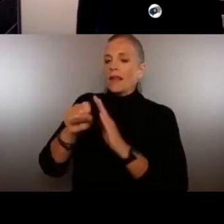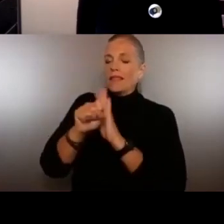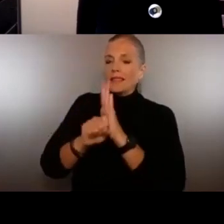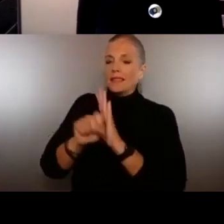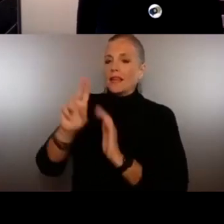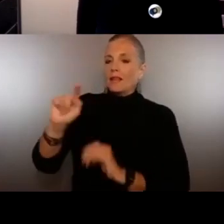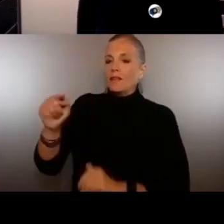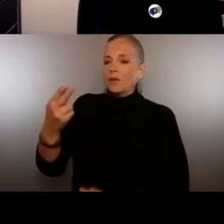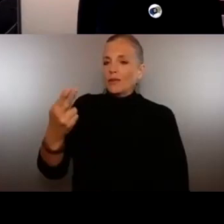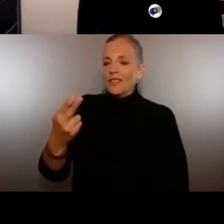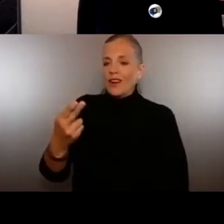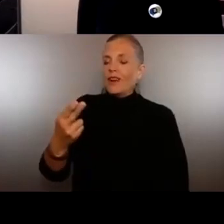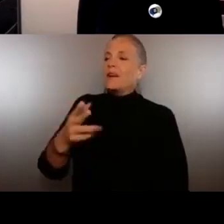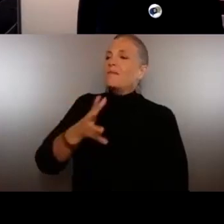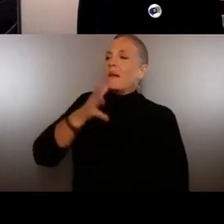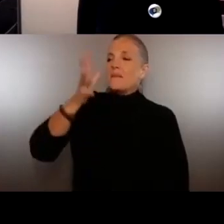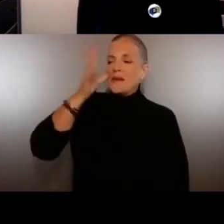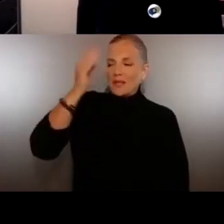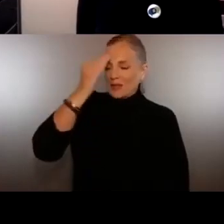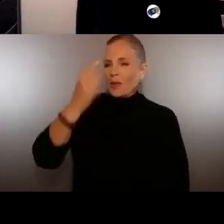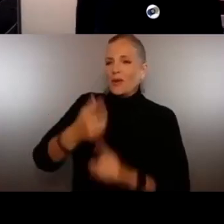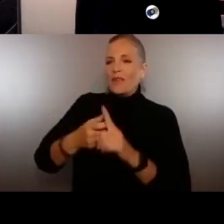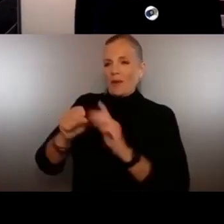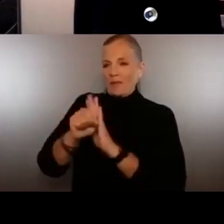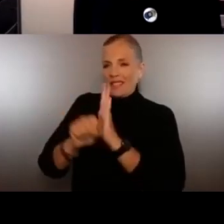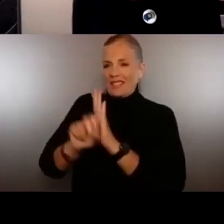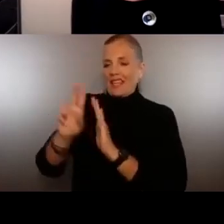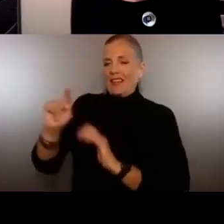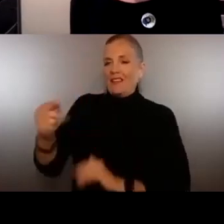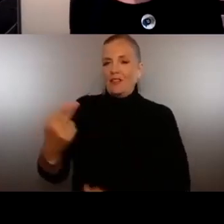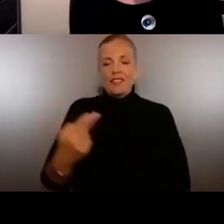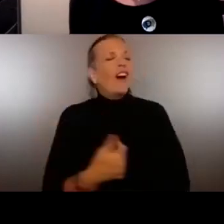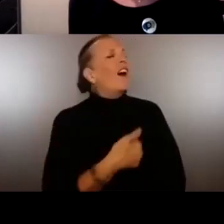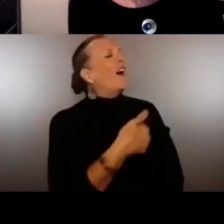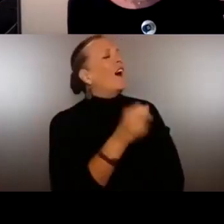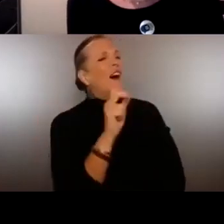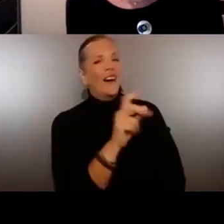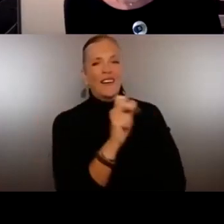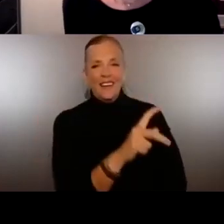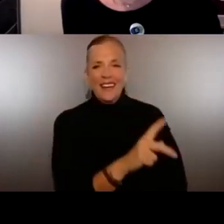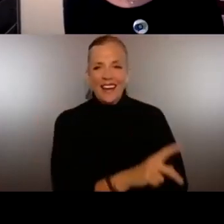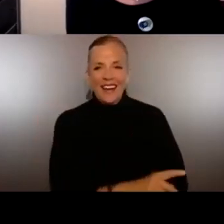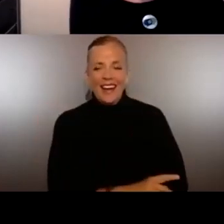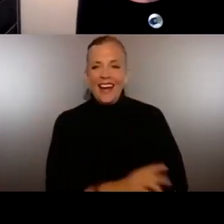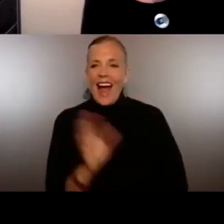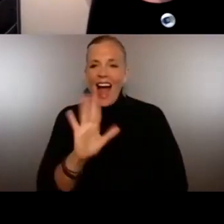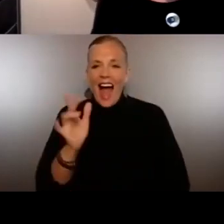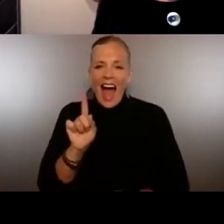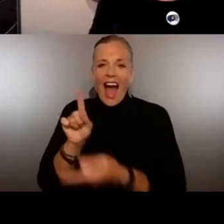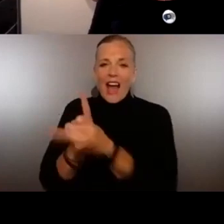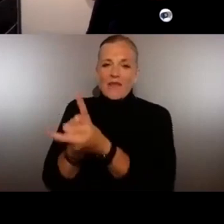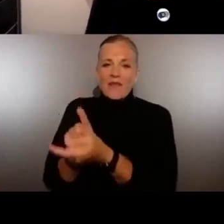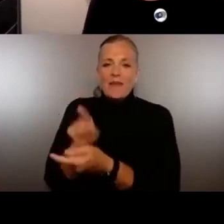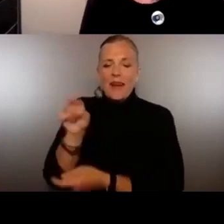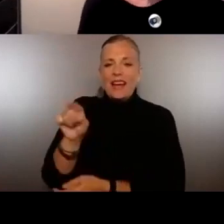Yes, and they know you from the state of Utah. OK. Hi, we met at your Crip Camp.